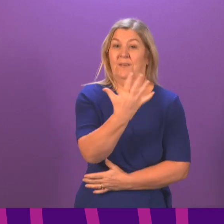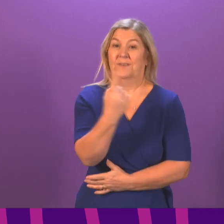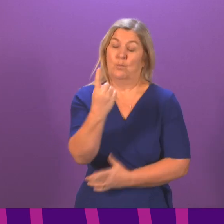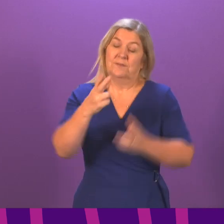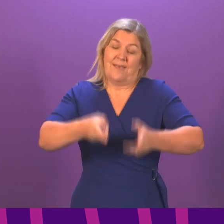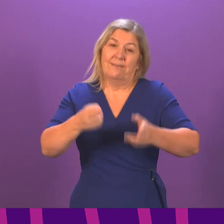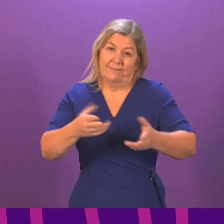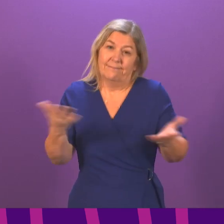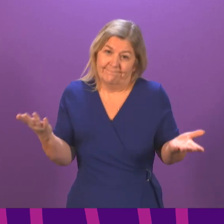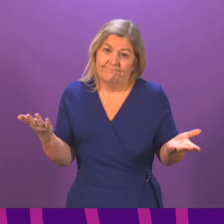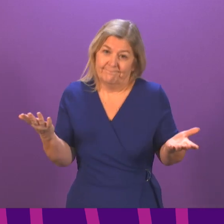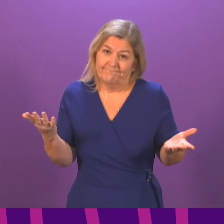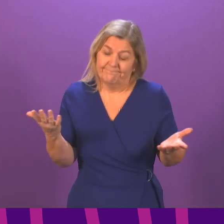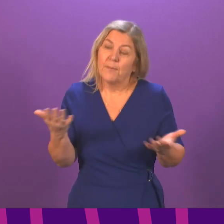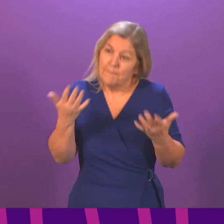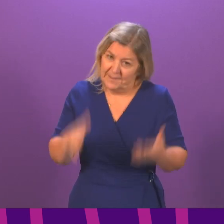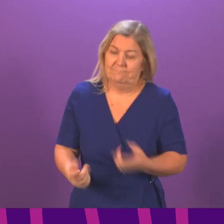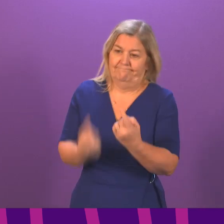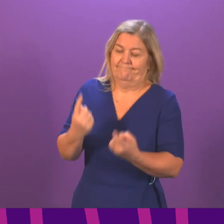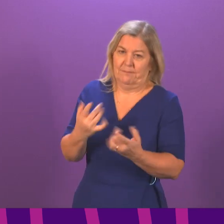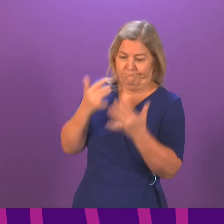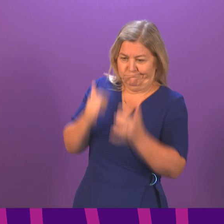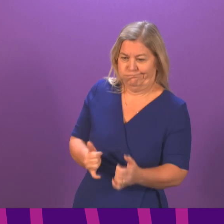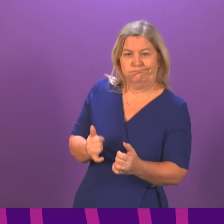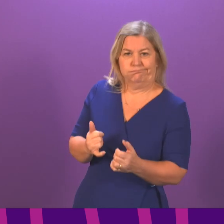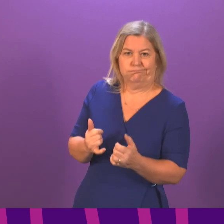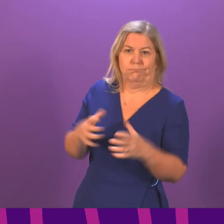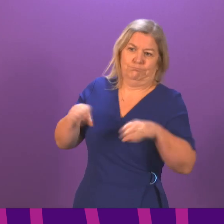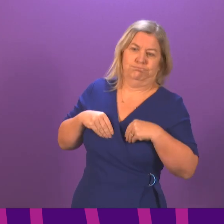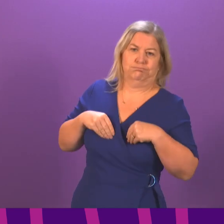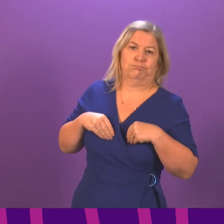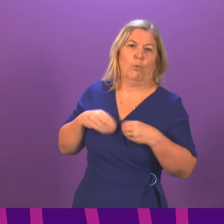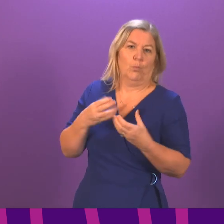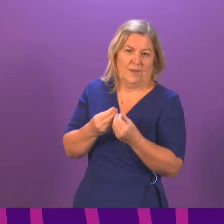been registered of patients who first tested positive in the previous 28 days. Again, I